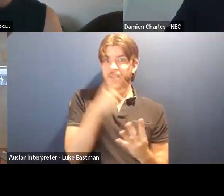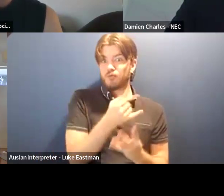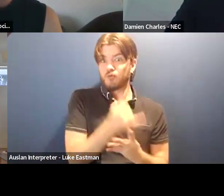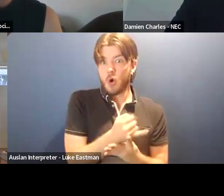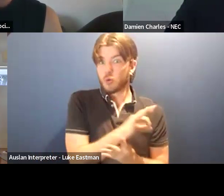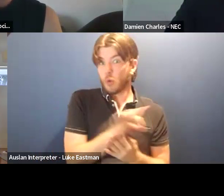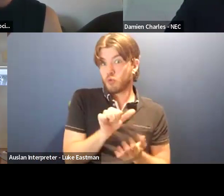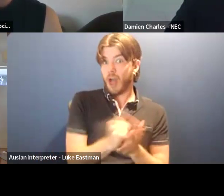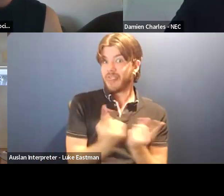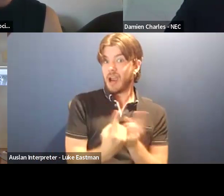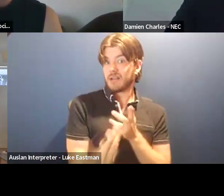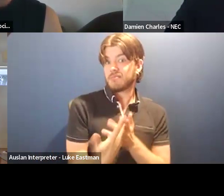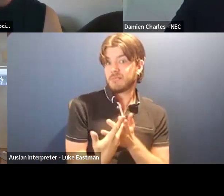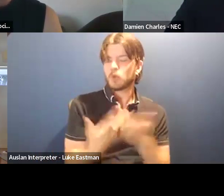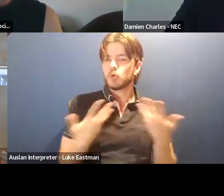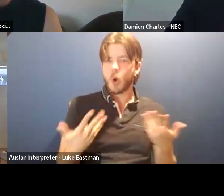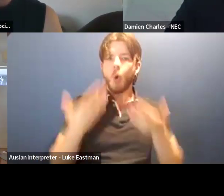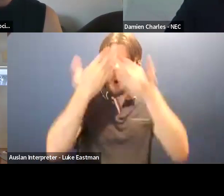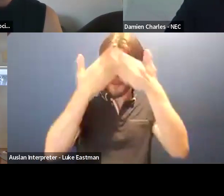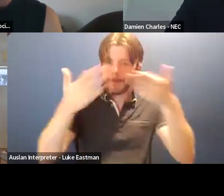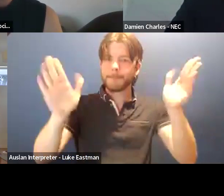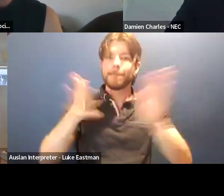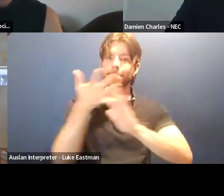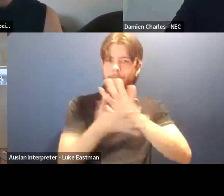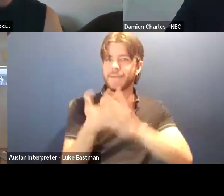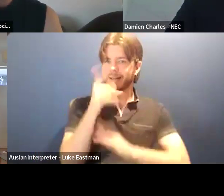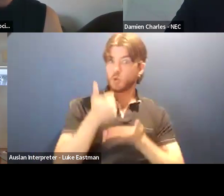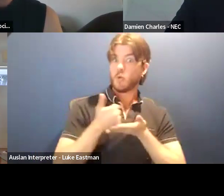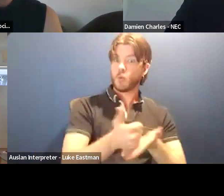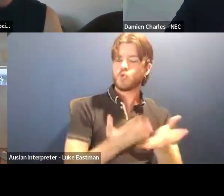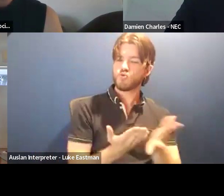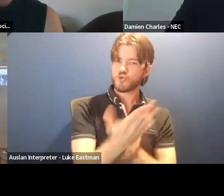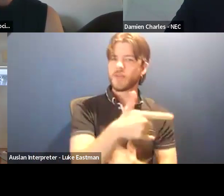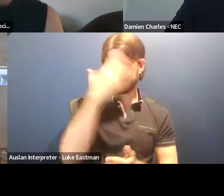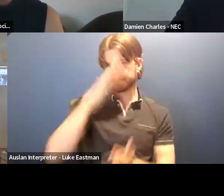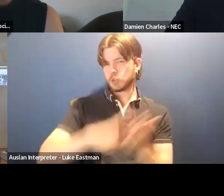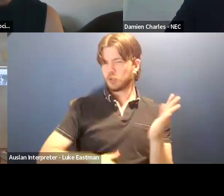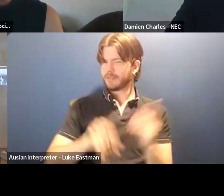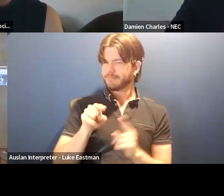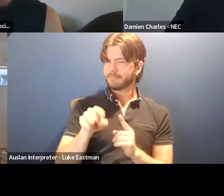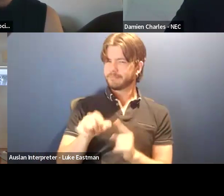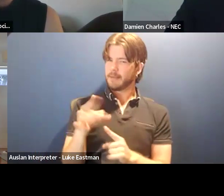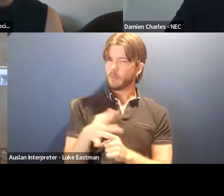suppose to support people through that.